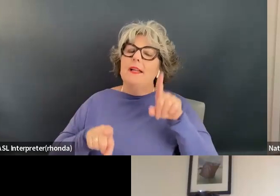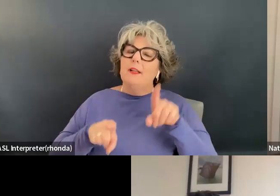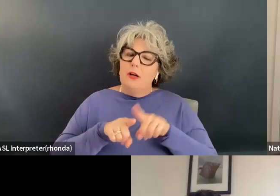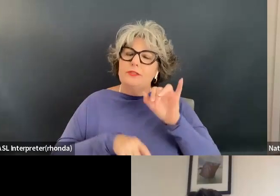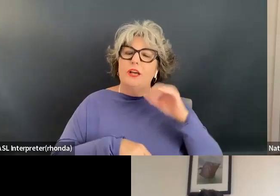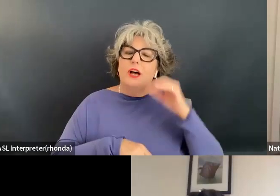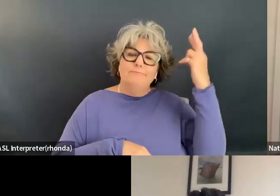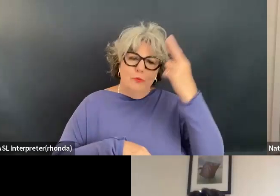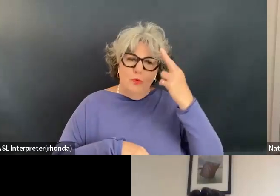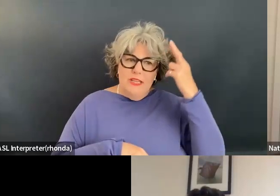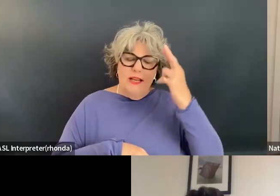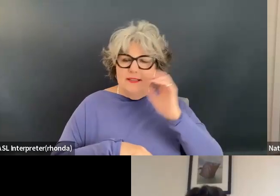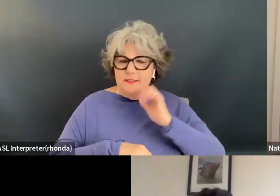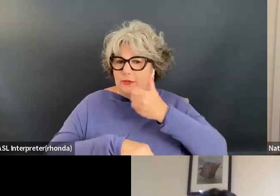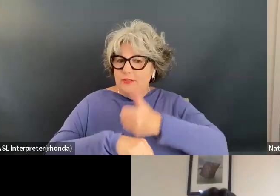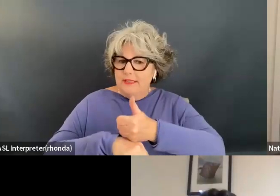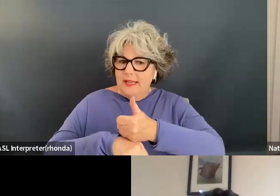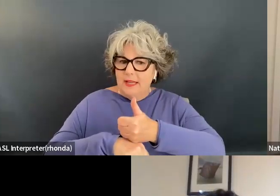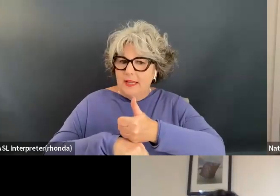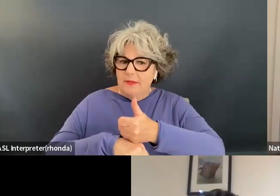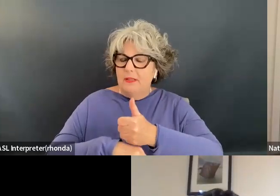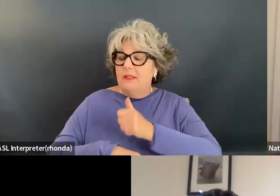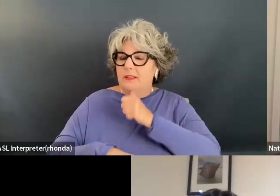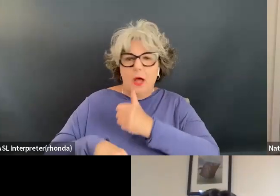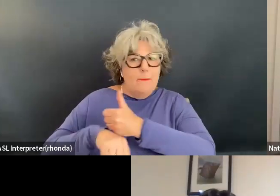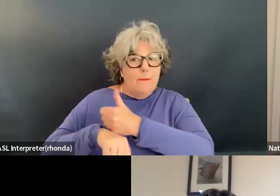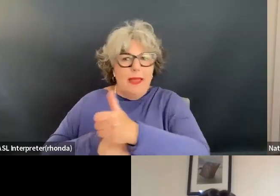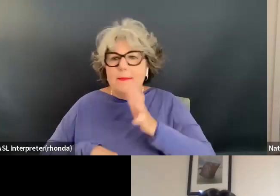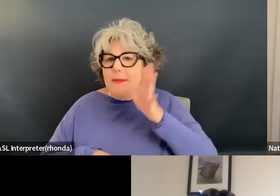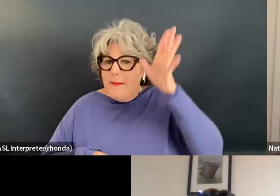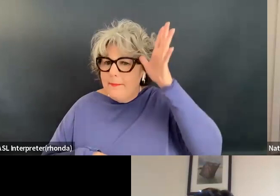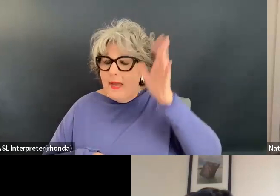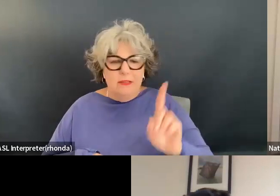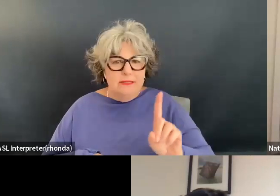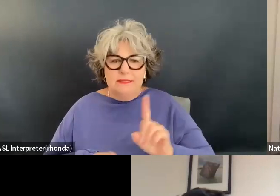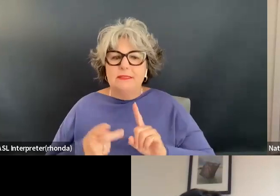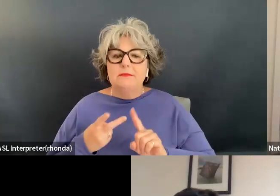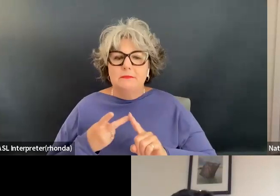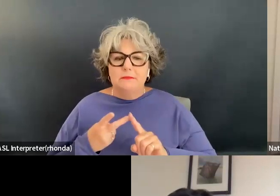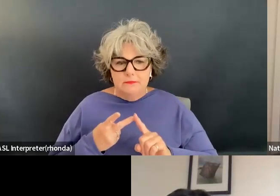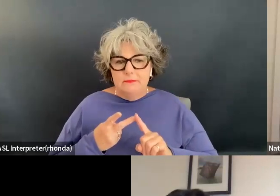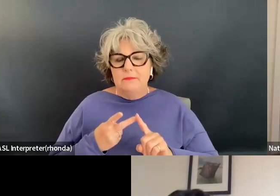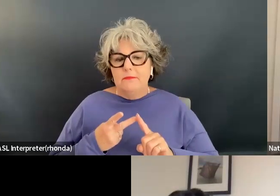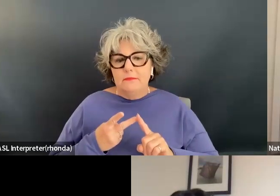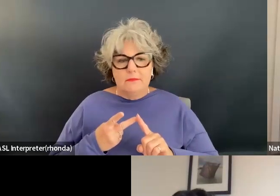to establish a blameless connection with my parents. I think, again, you showed it's good in the film as well,